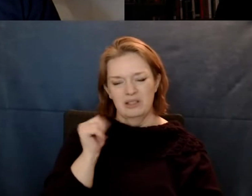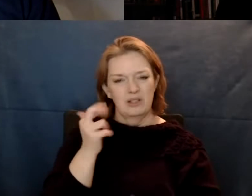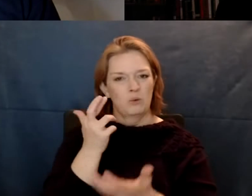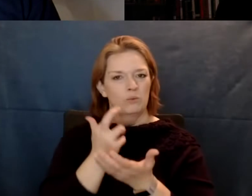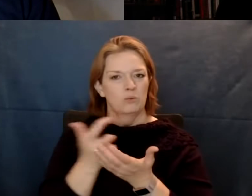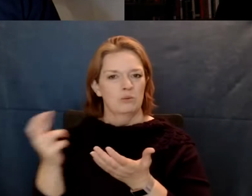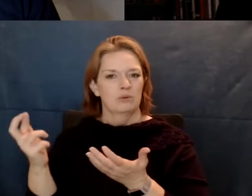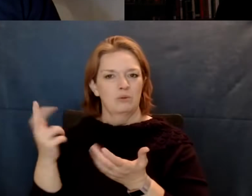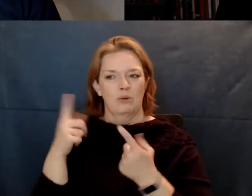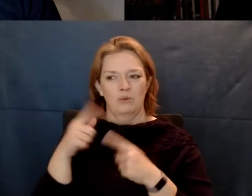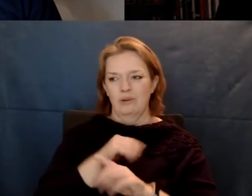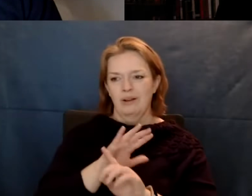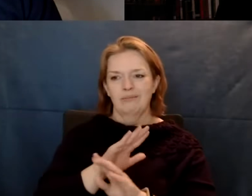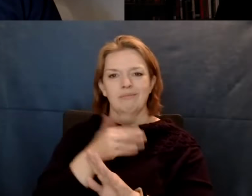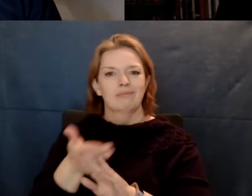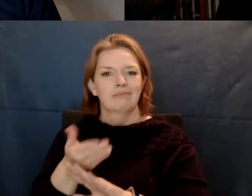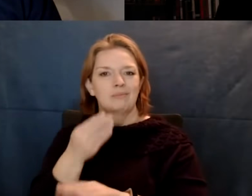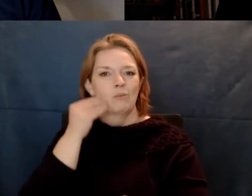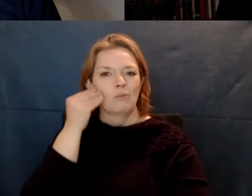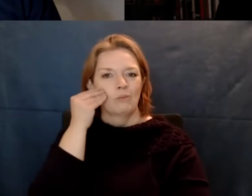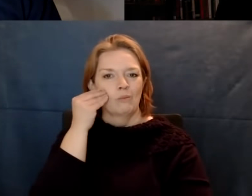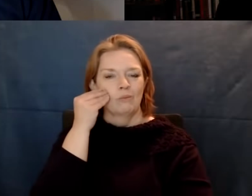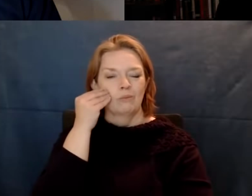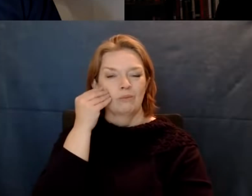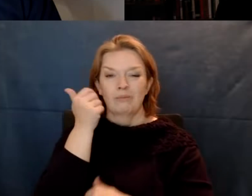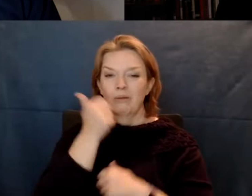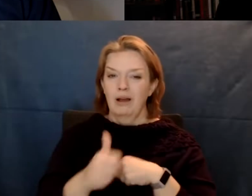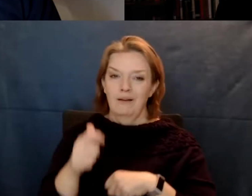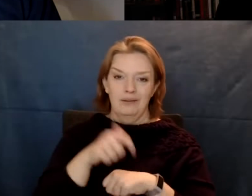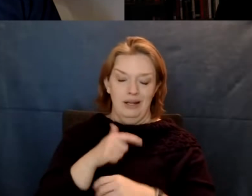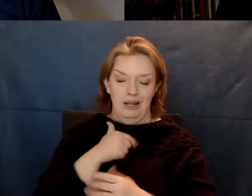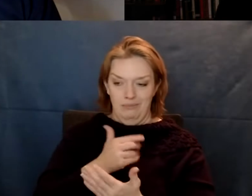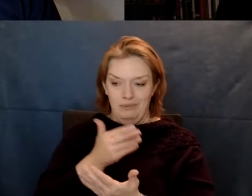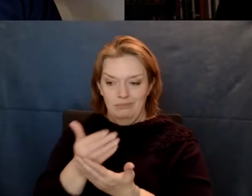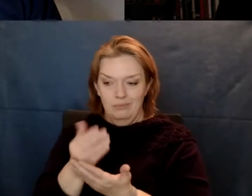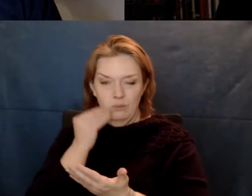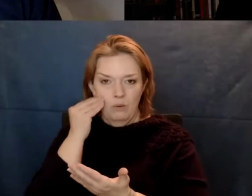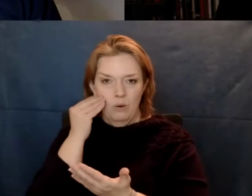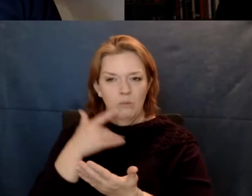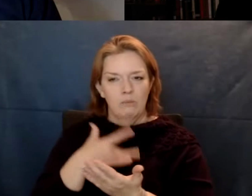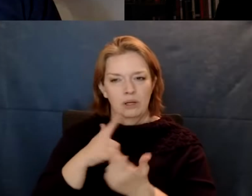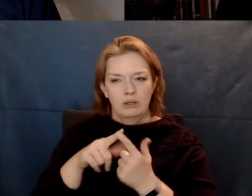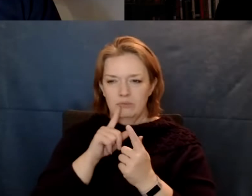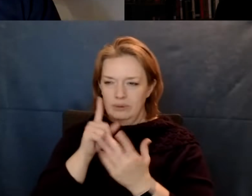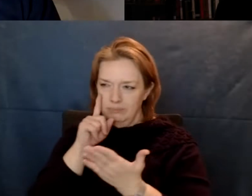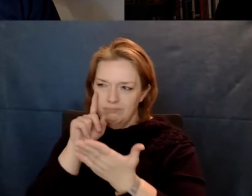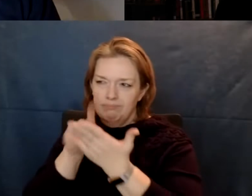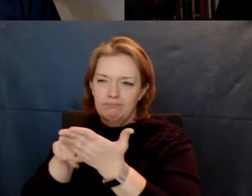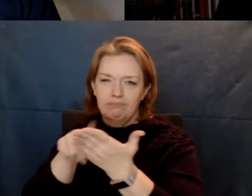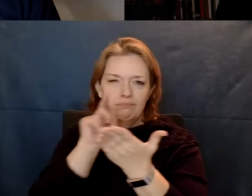every time I'm home, I'm paying much closer attention to the language than I ever have,